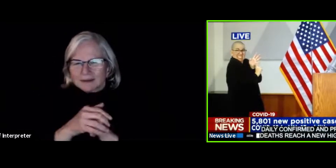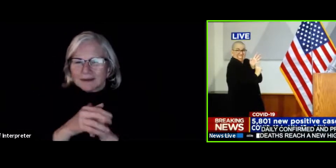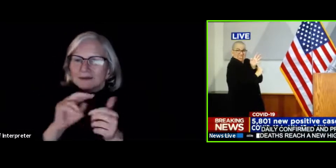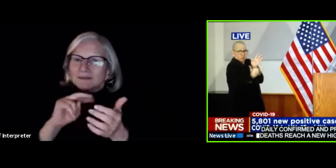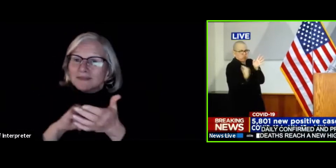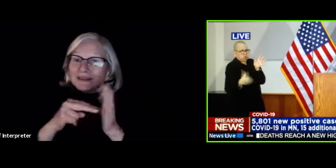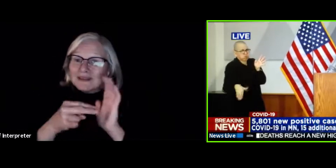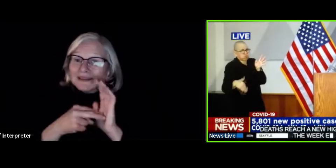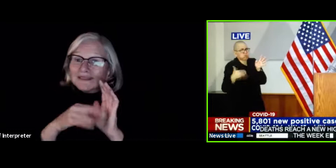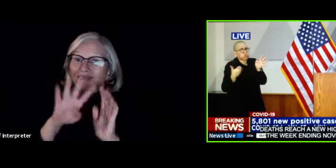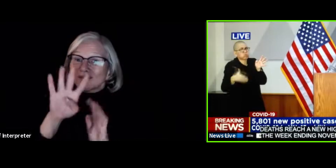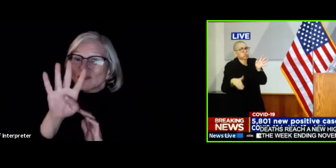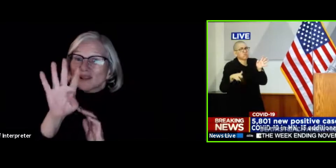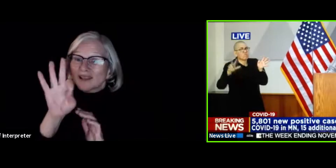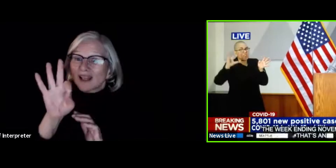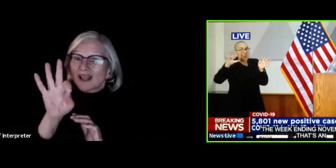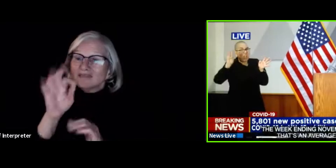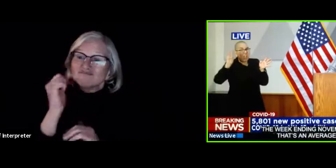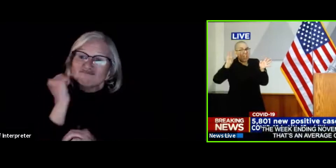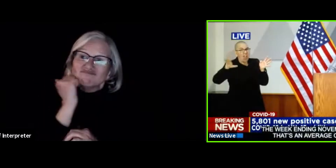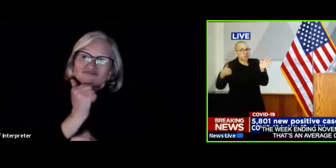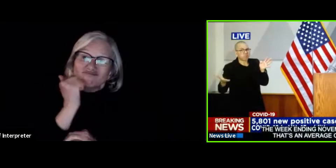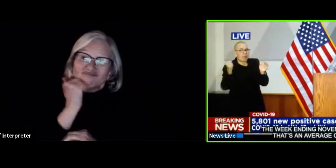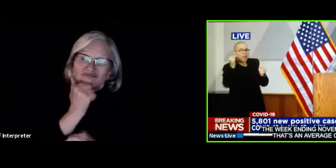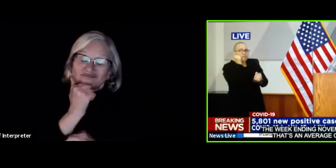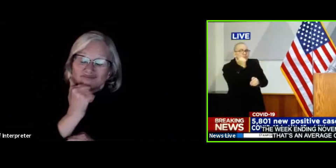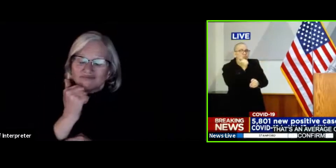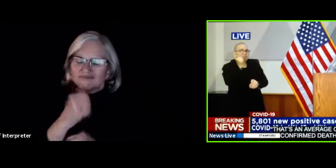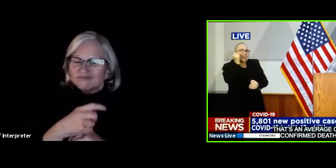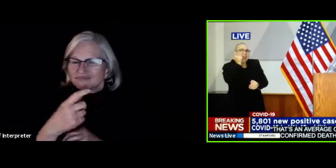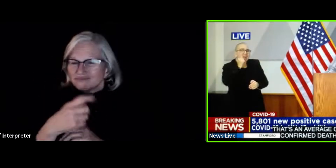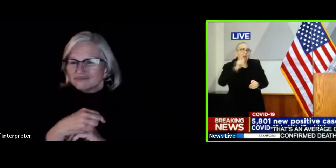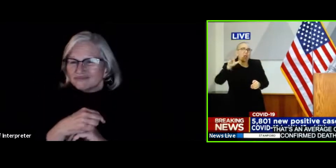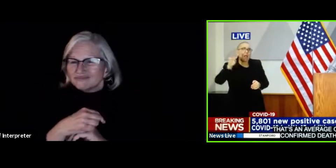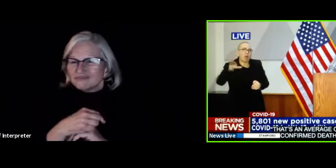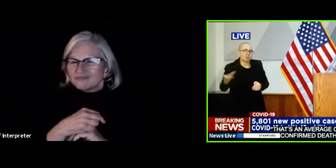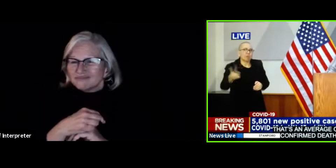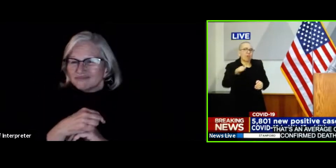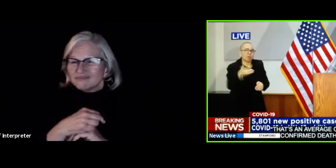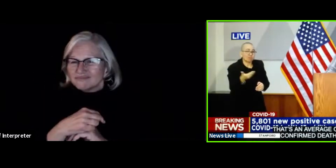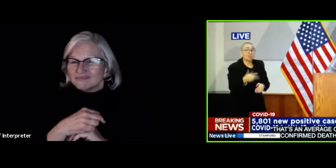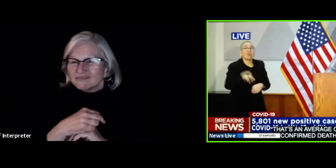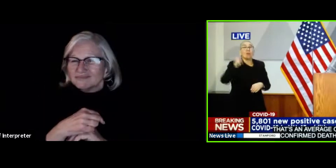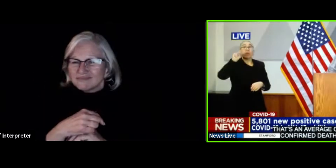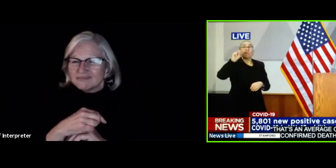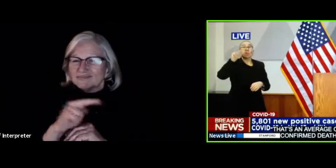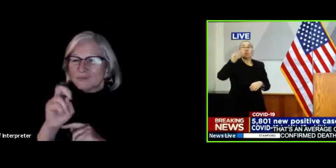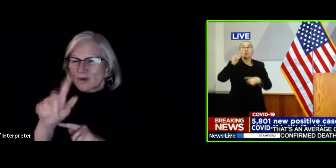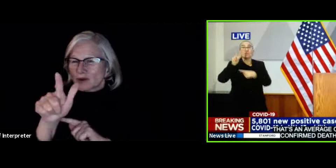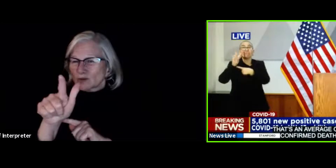AND AS MENTIONED, ON NOVEMBER 27th, WE REPORTED OVER 101 NEW DEATHS FOR A SINGLE